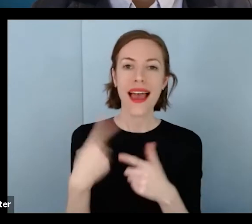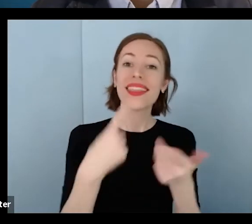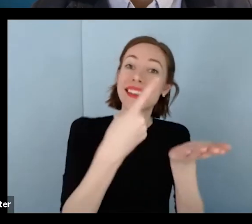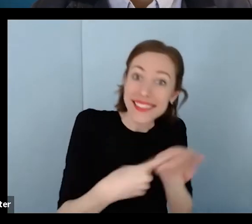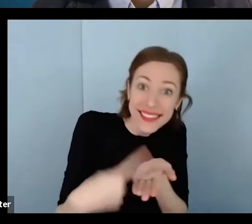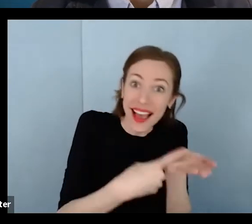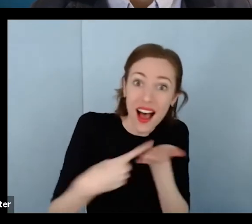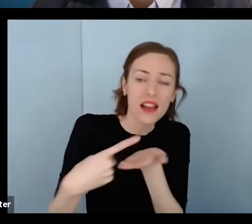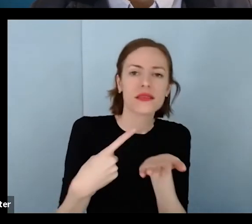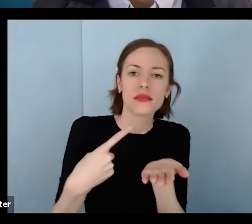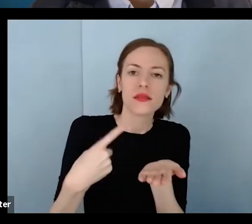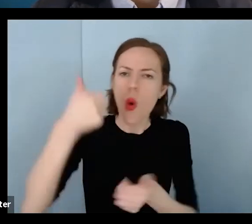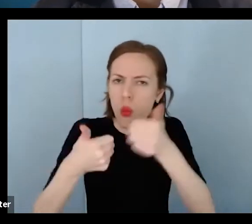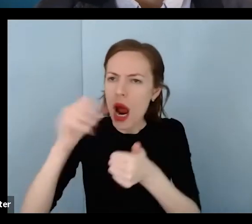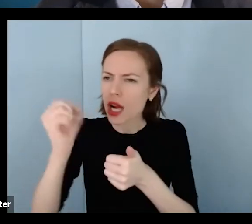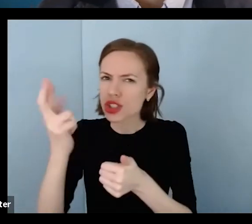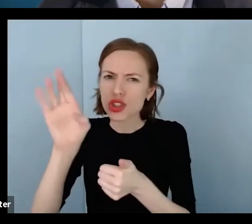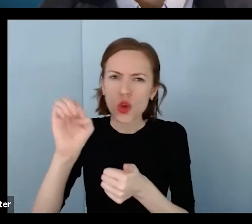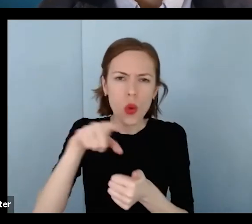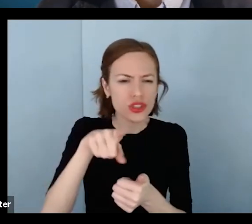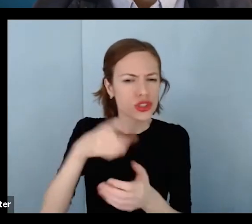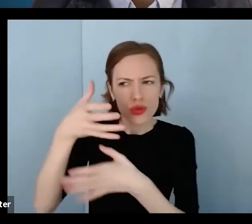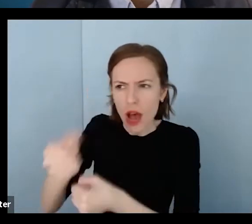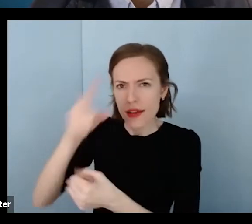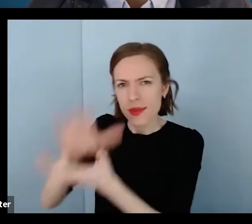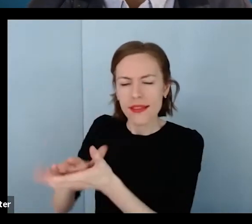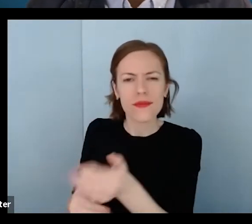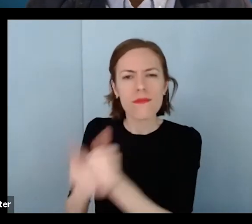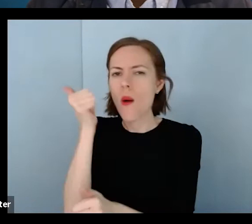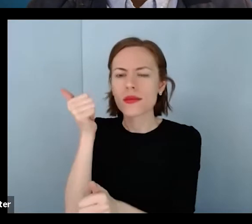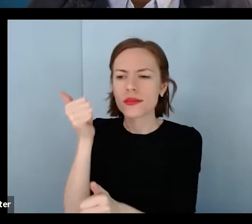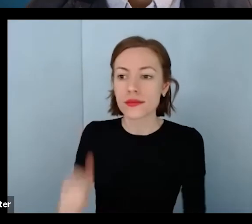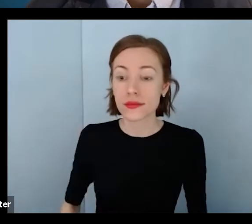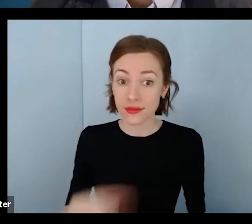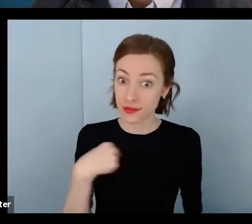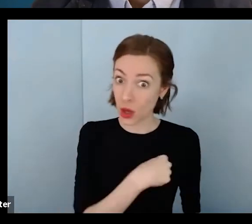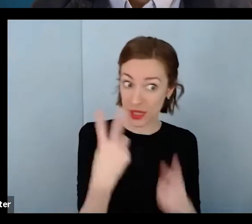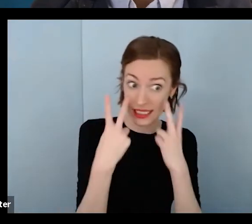And we see that in the results of our analyses as well.